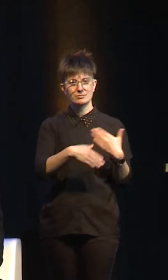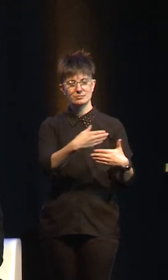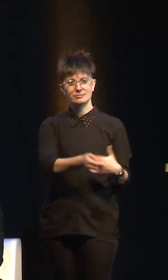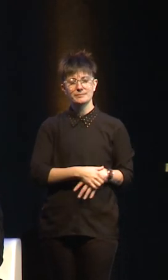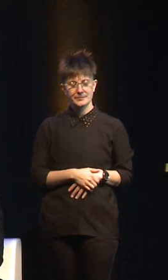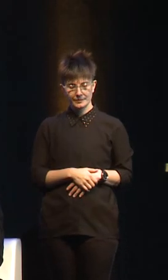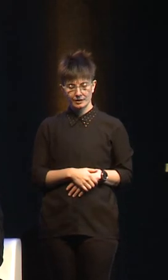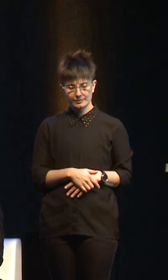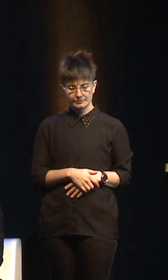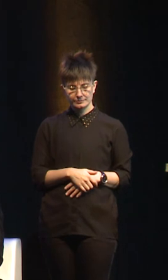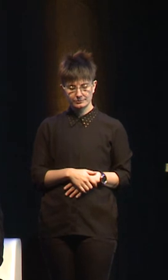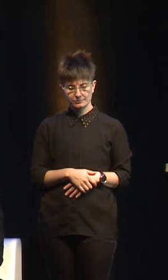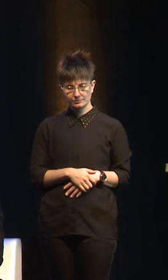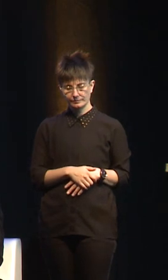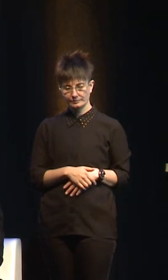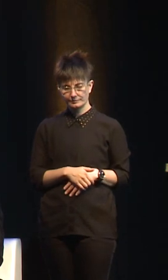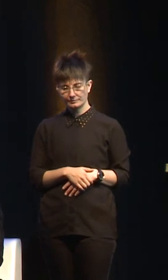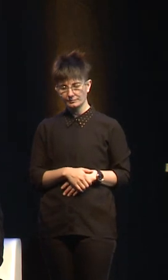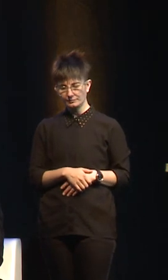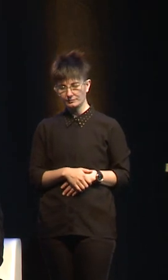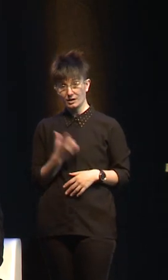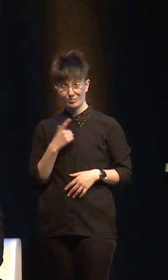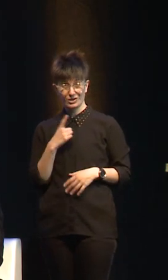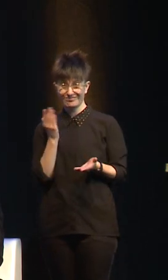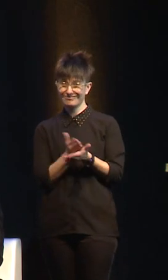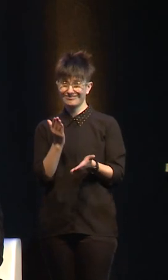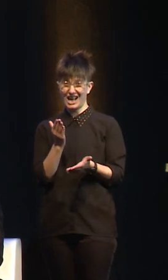actually, when you think about it, it's actually the most important voice of all.